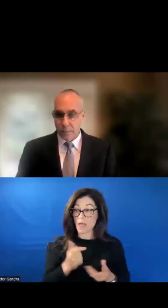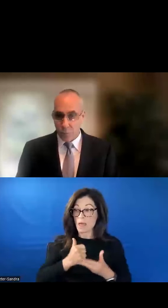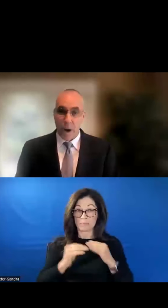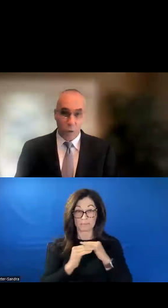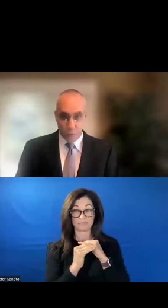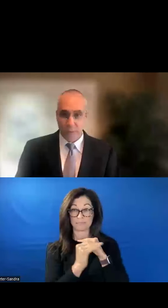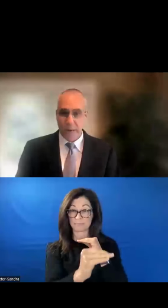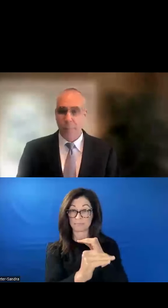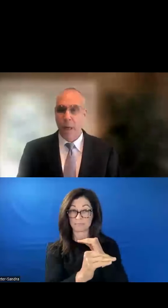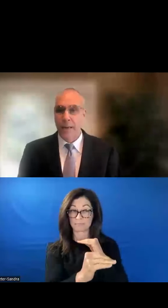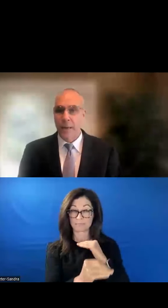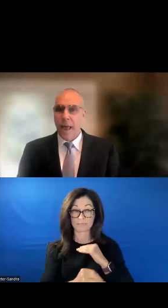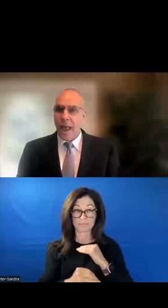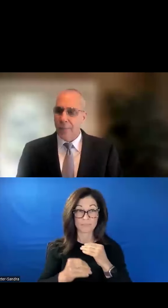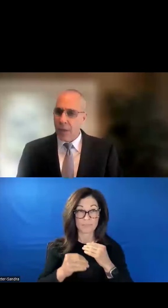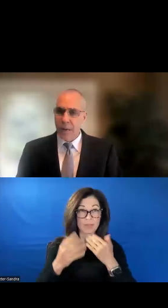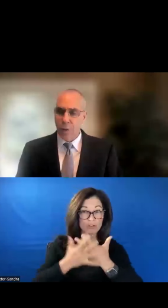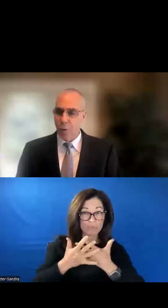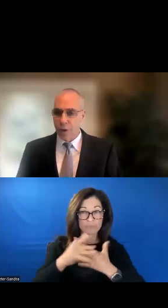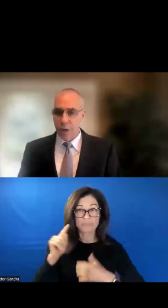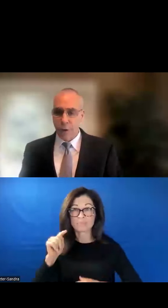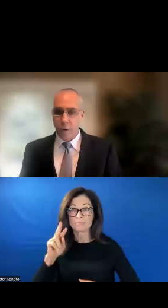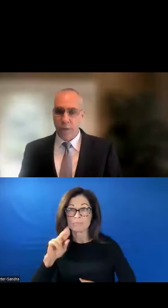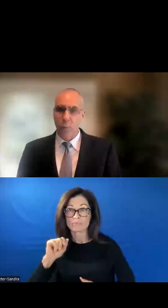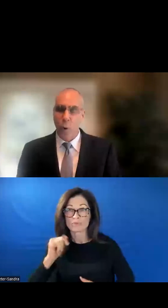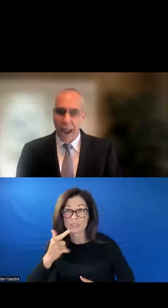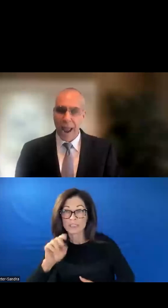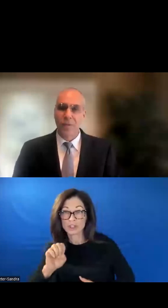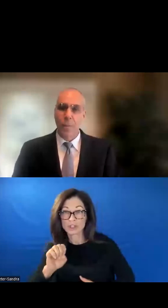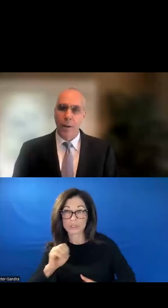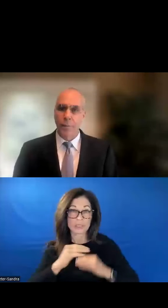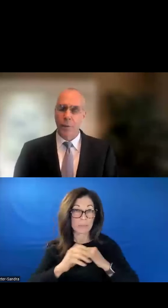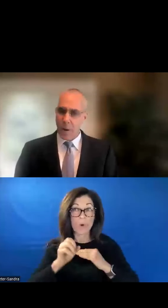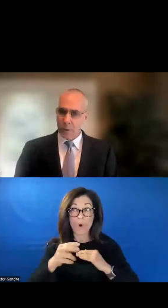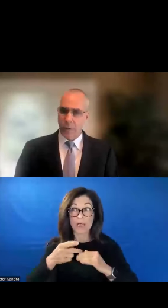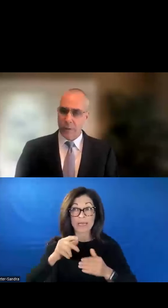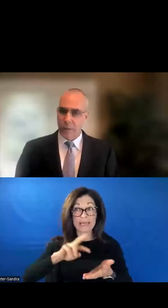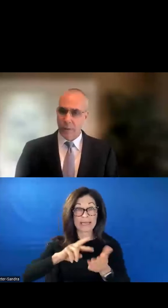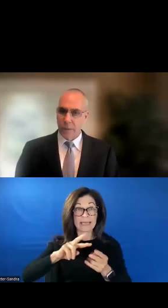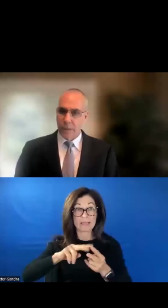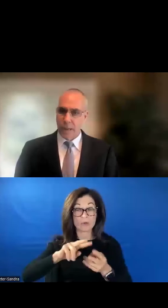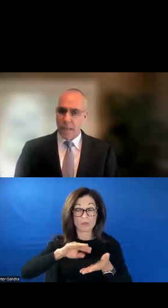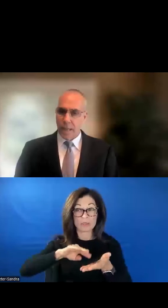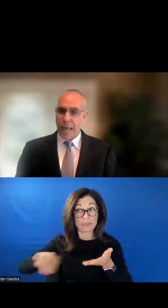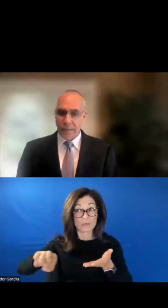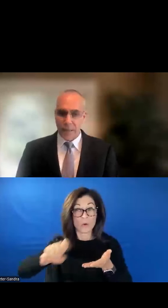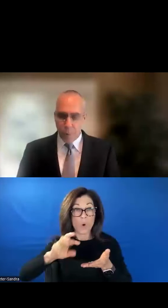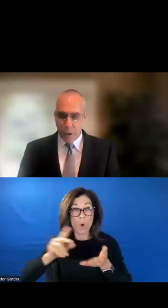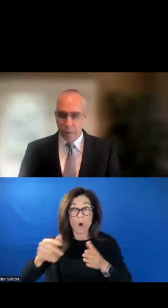TRIAGE, AND THEN EITHER DISCHARGE THEM OR HAND THEM OFF TO A SPECIALIST. THAT IS THE MODEL.